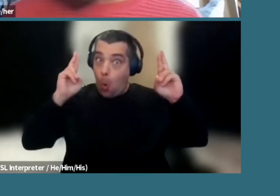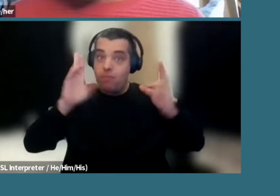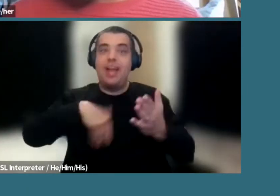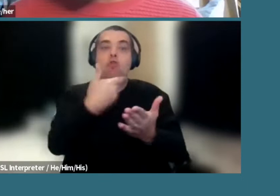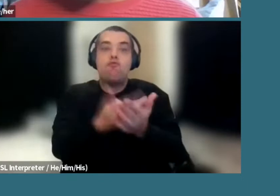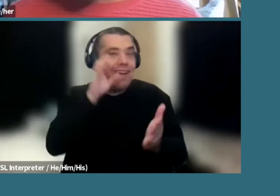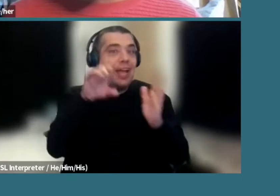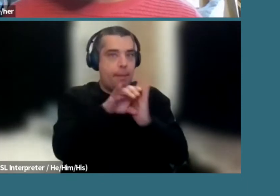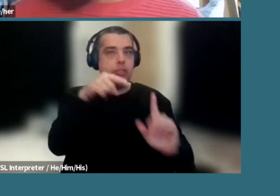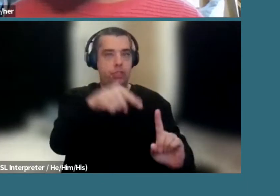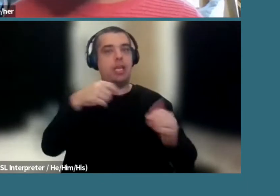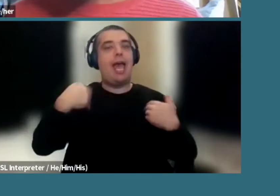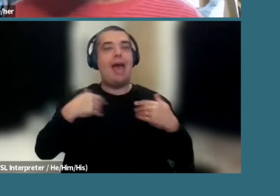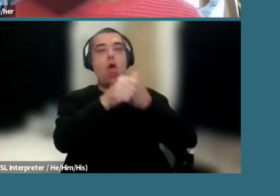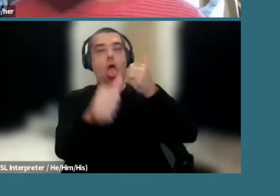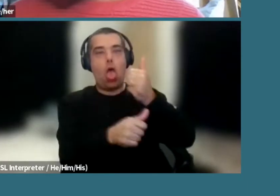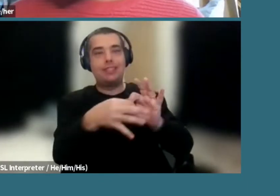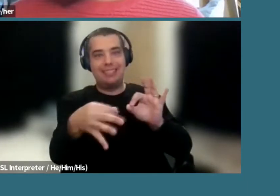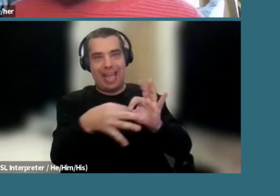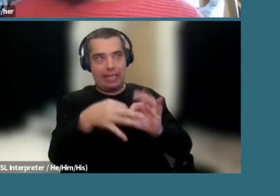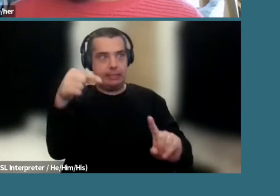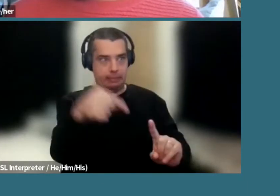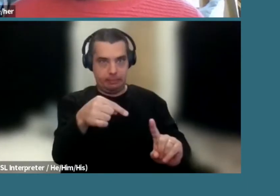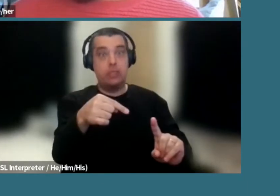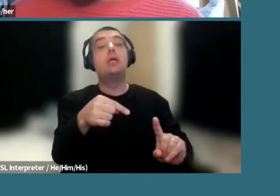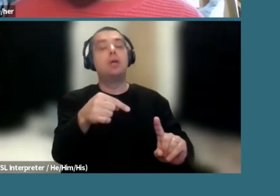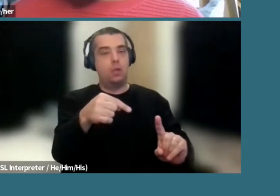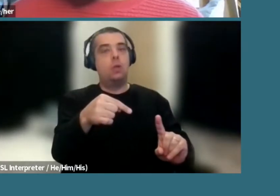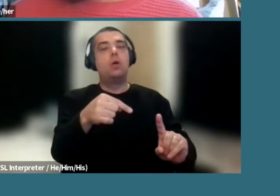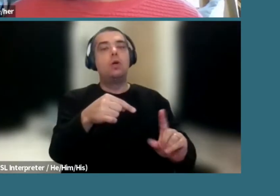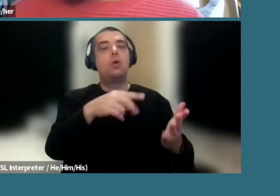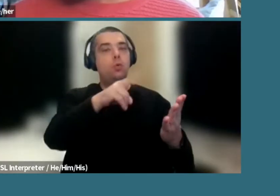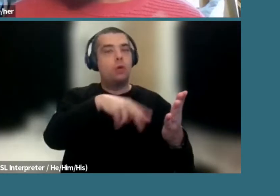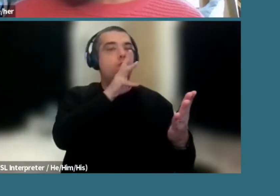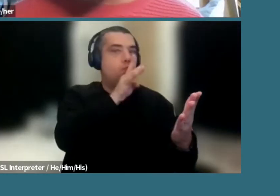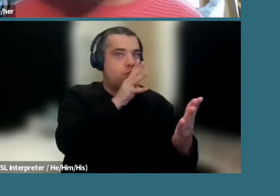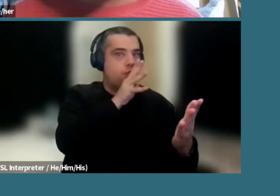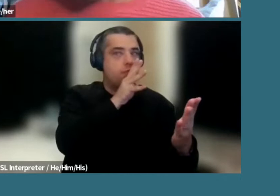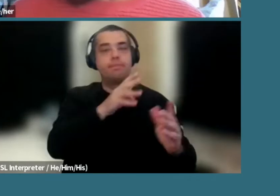there is that alt text that is encoded and it will then read to me. Encoded by a person.